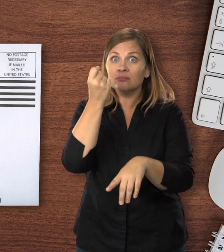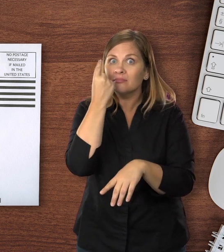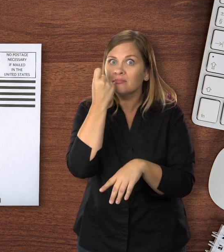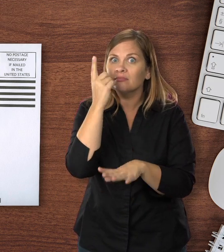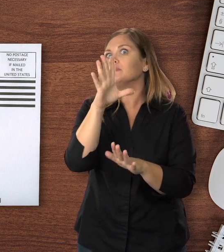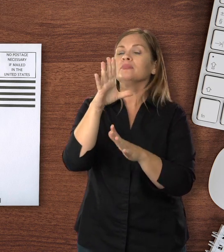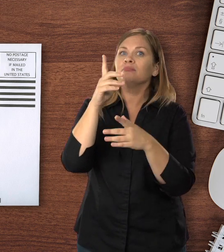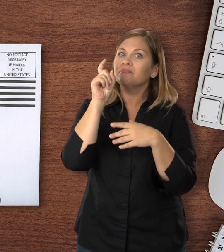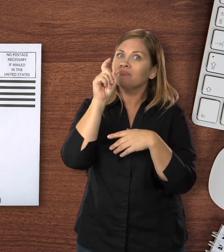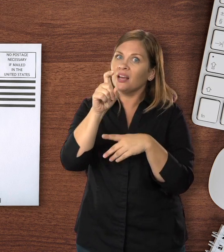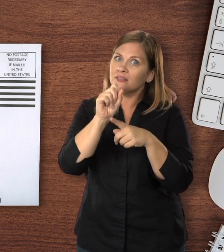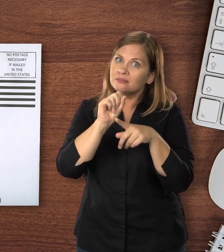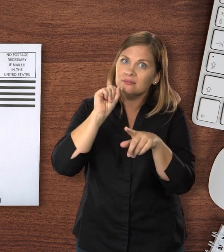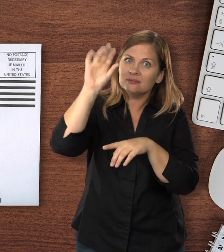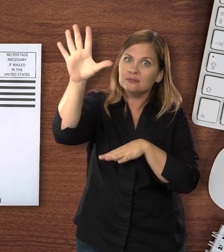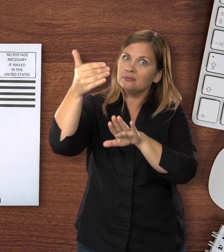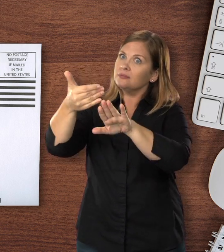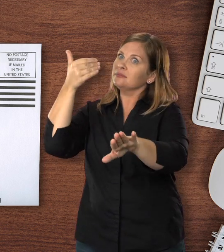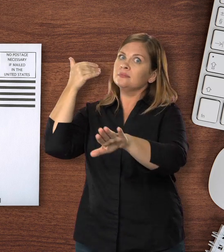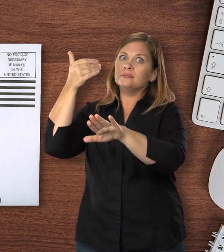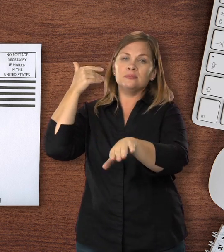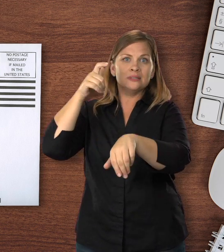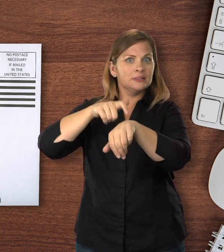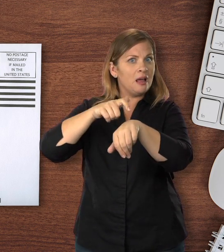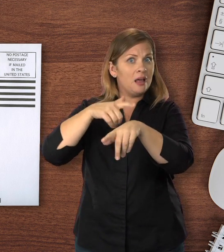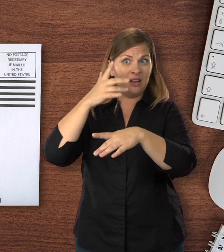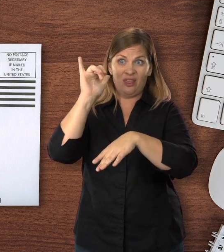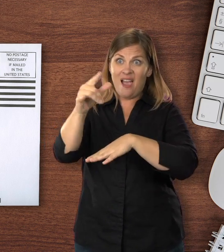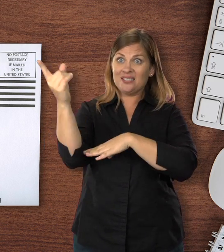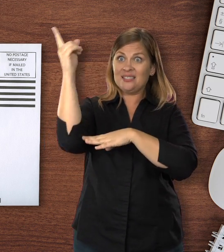You must return your ballot by the deadline so that it can be counted.